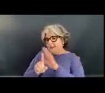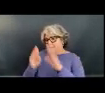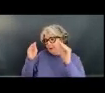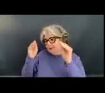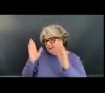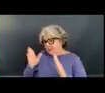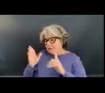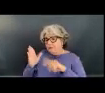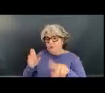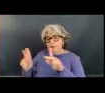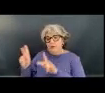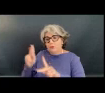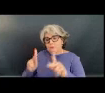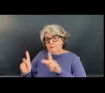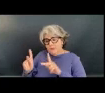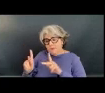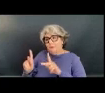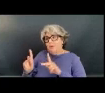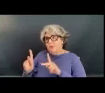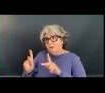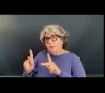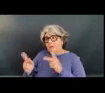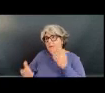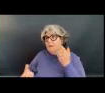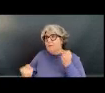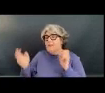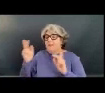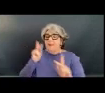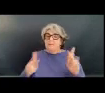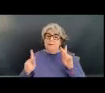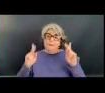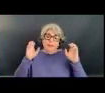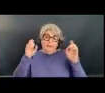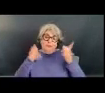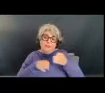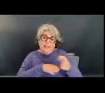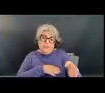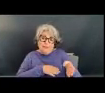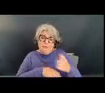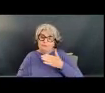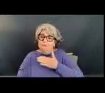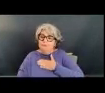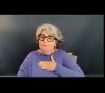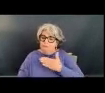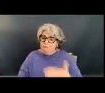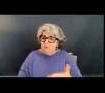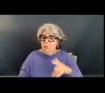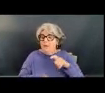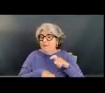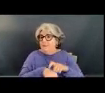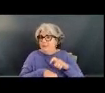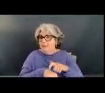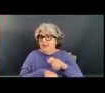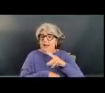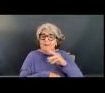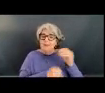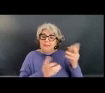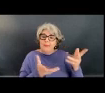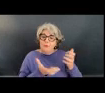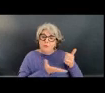who as, as you know, many people in the education field are very generous with their time and want to help new teachers so